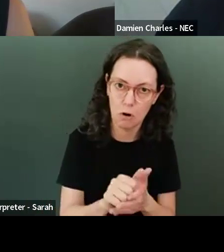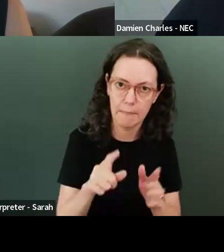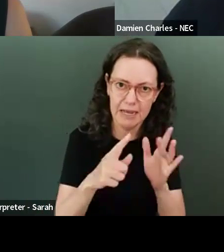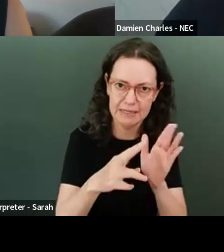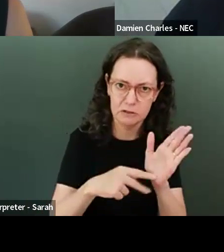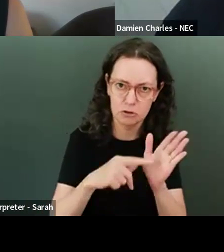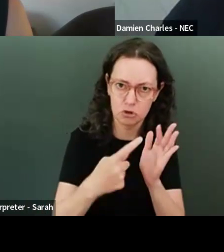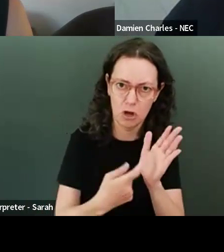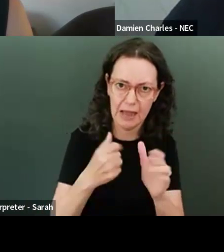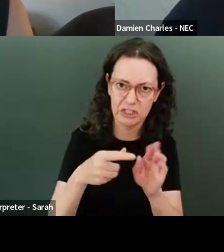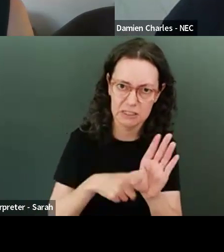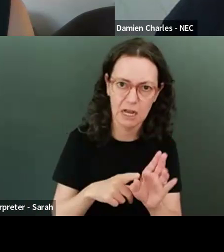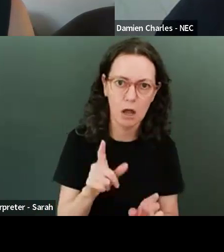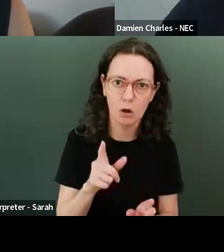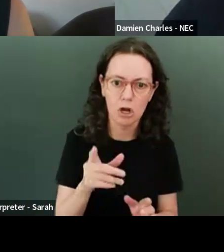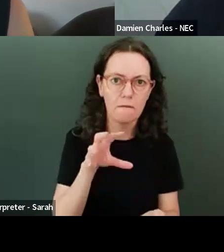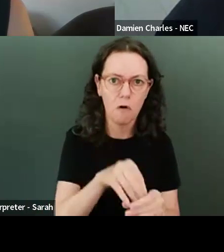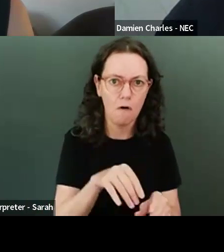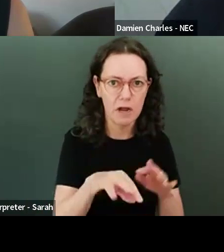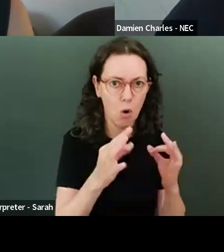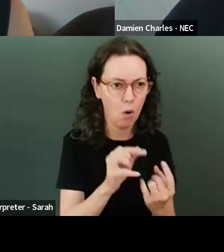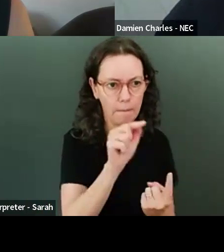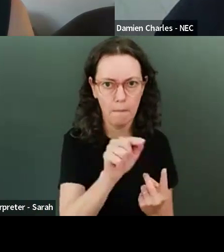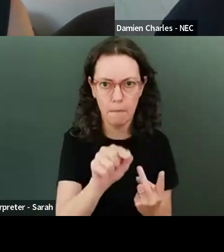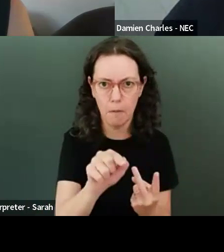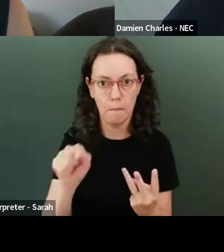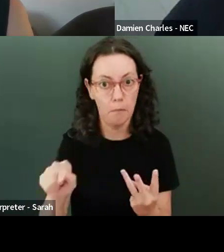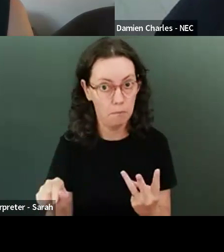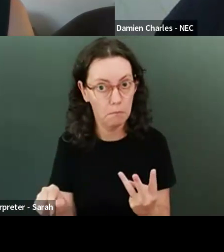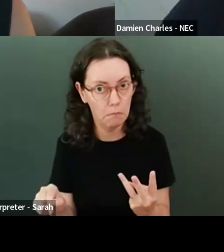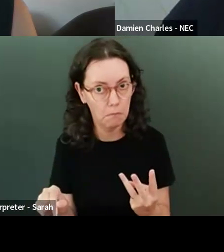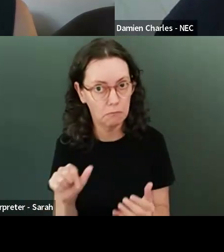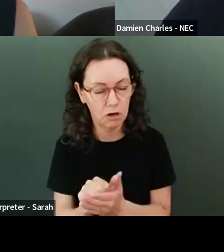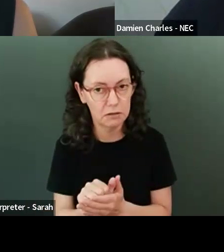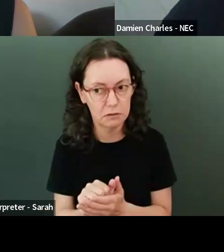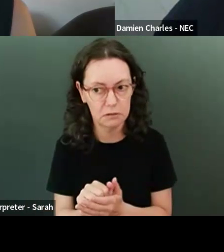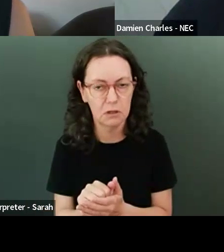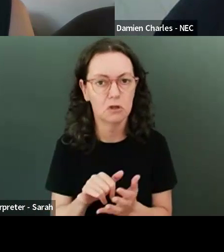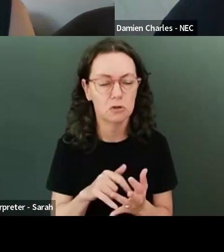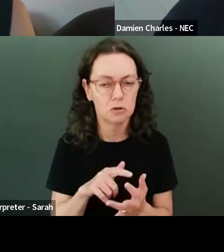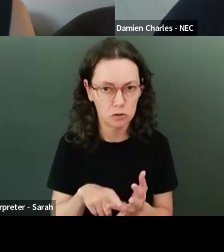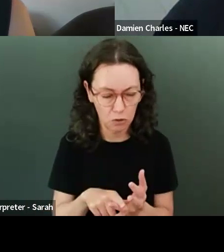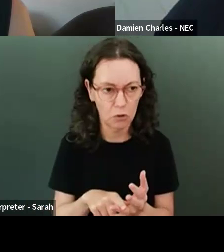she'd been involved with a number of organisations in her local area and